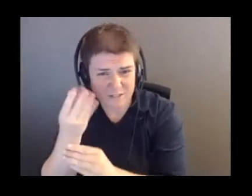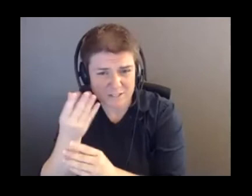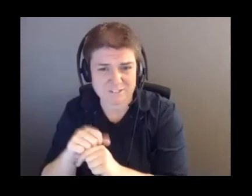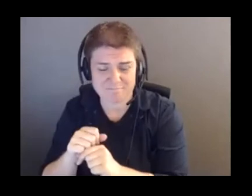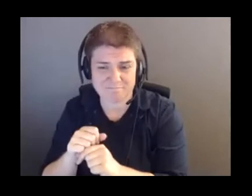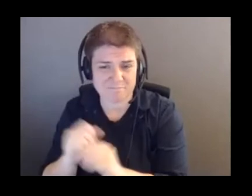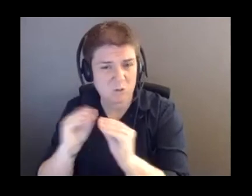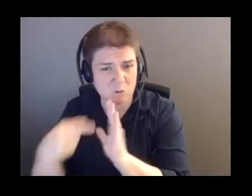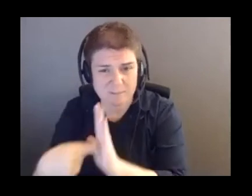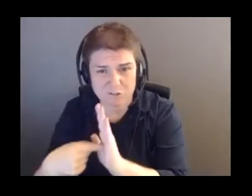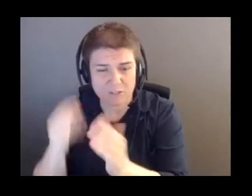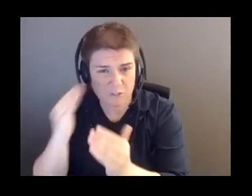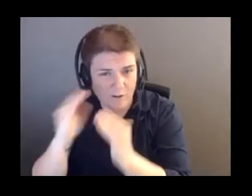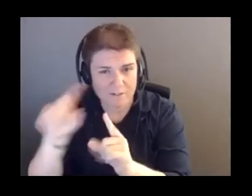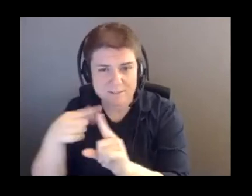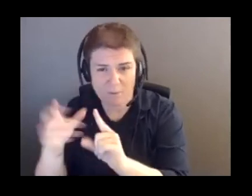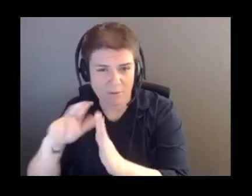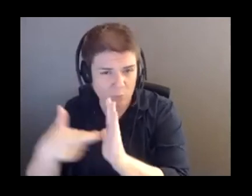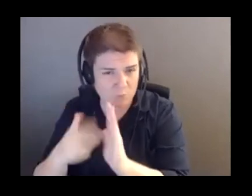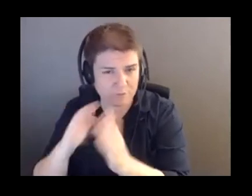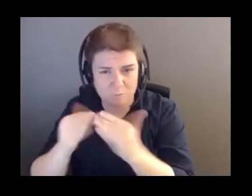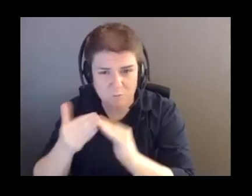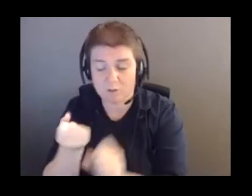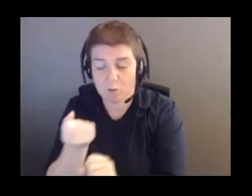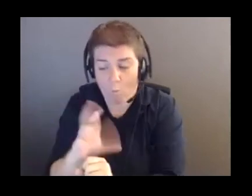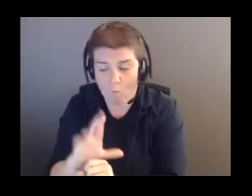an awareness of their role in the community, or the relationships and planning needed to